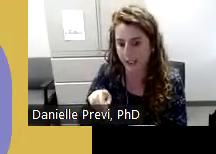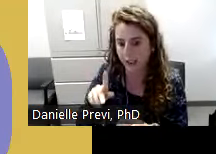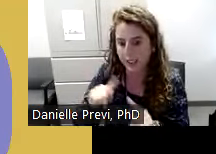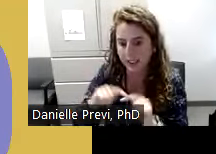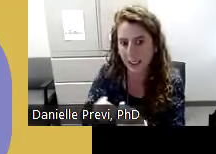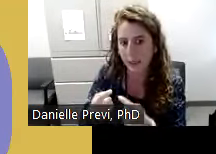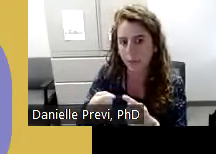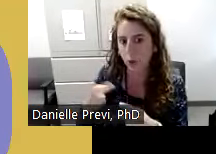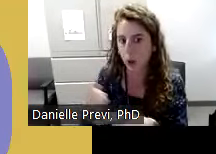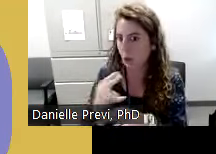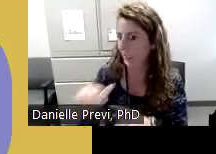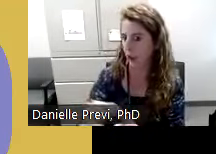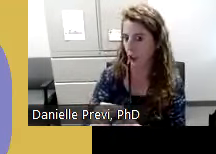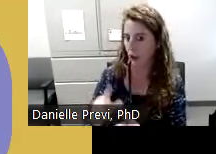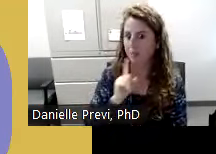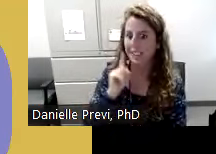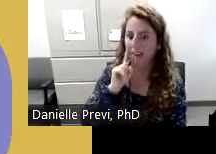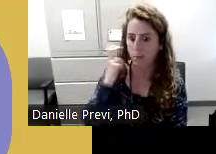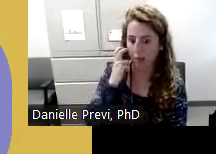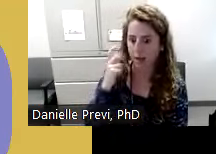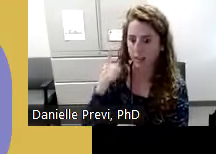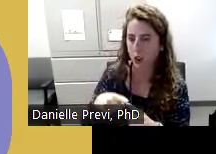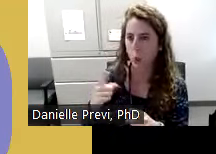So these are more when I make my recommendations for the IEP team,